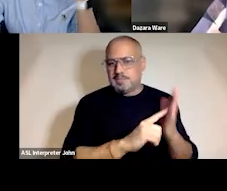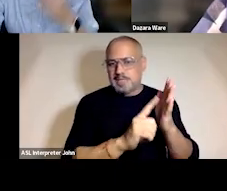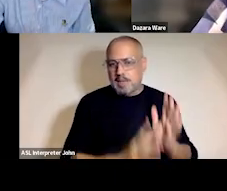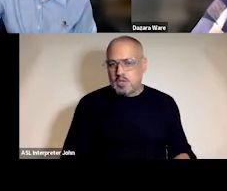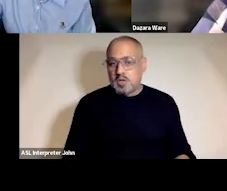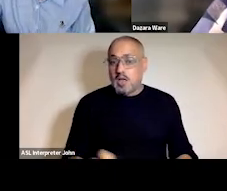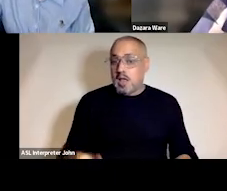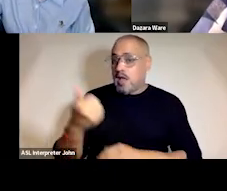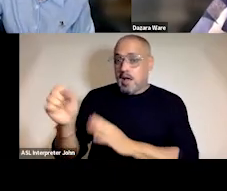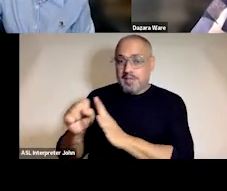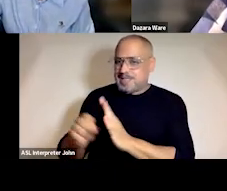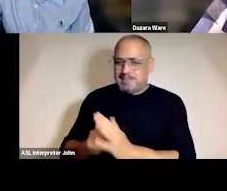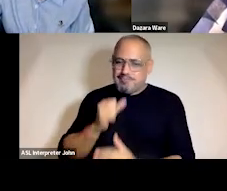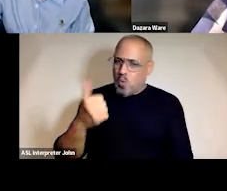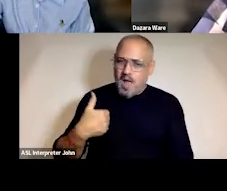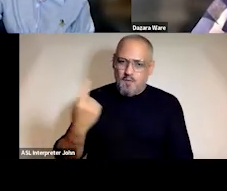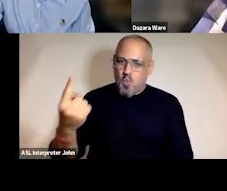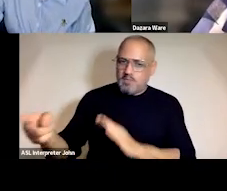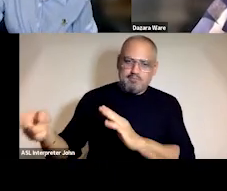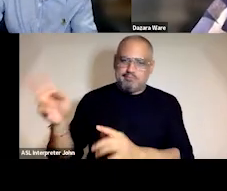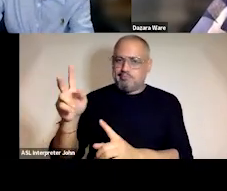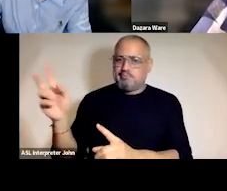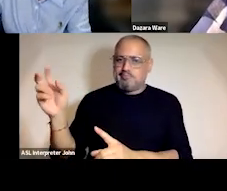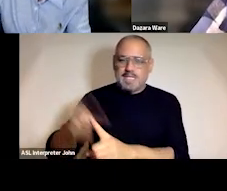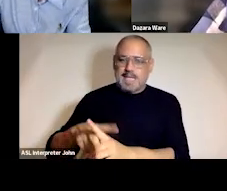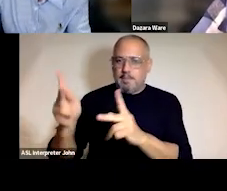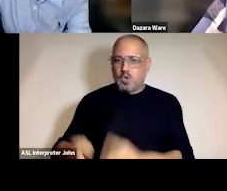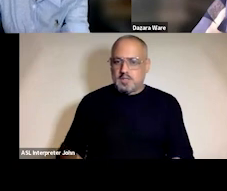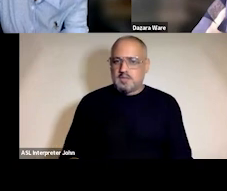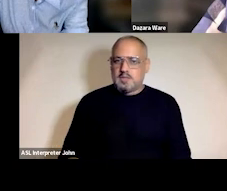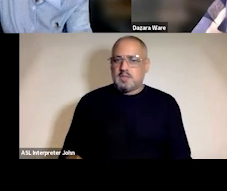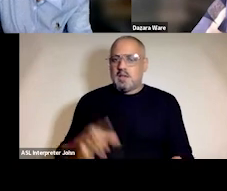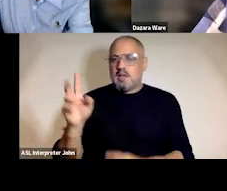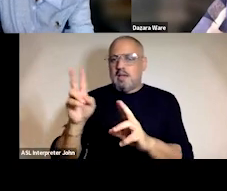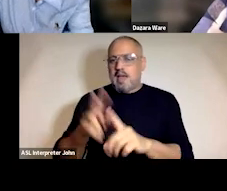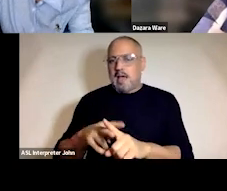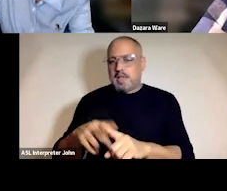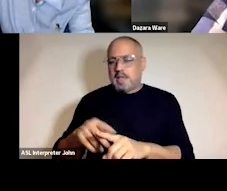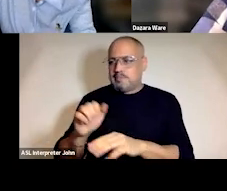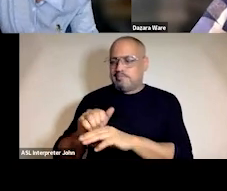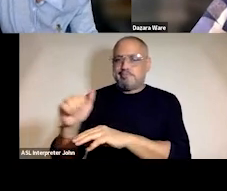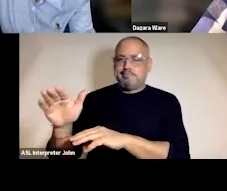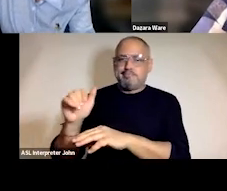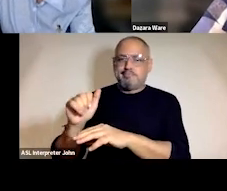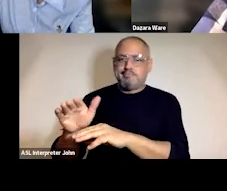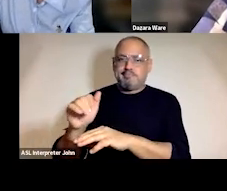Other states do not have that. So applications get sent to just